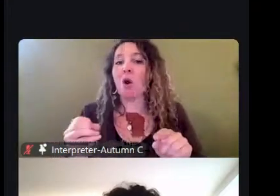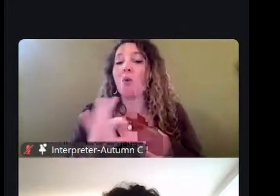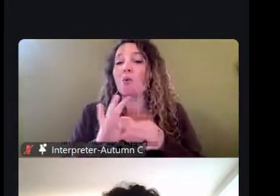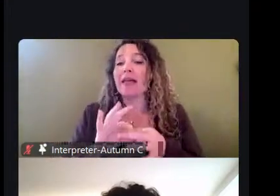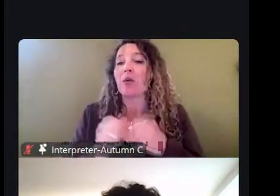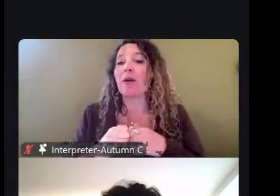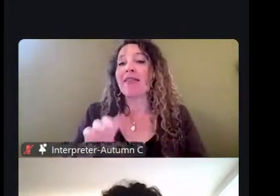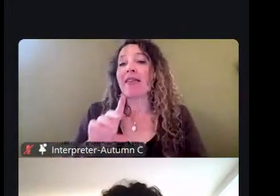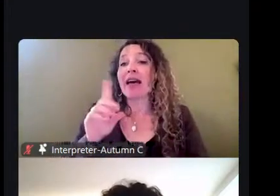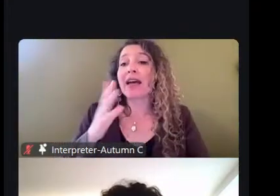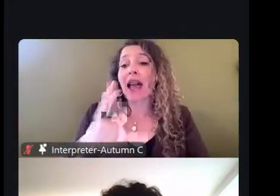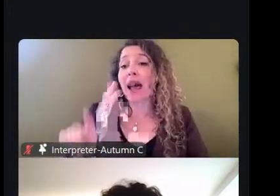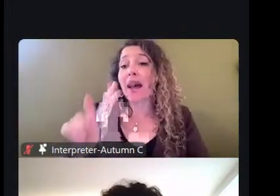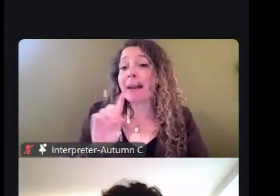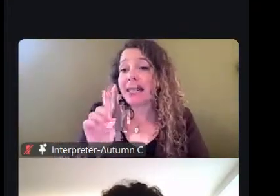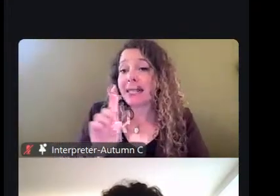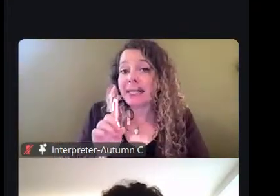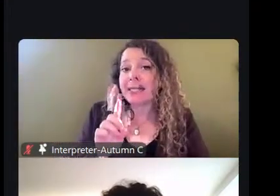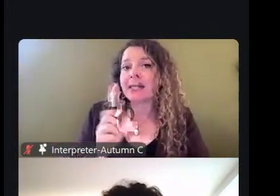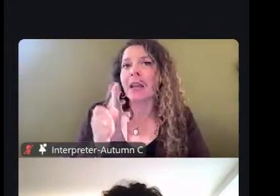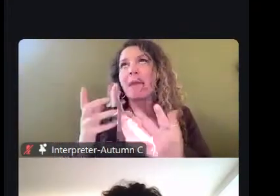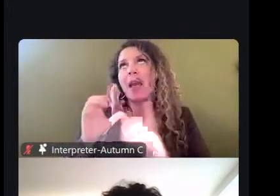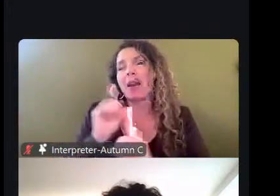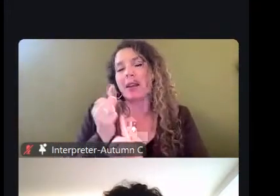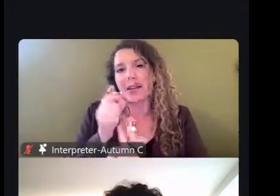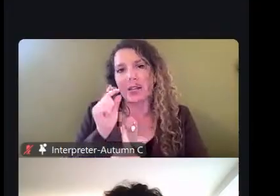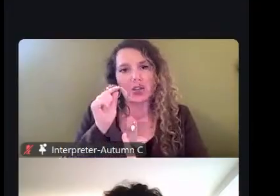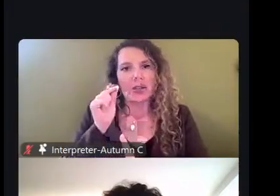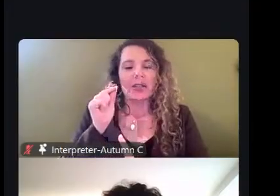and in the case of so many conditions around the world,